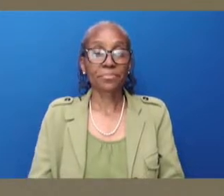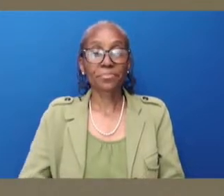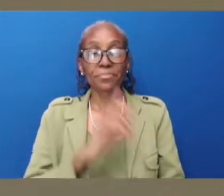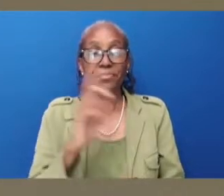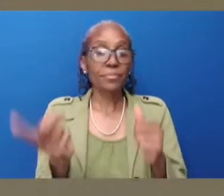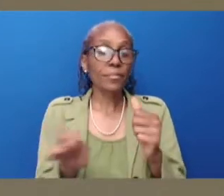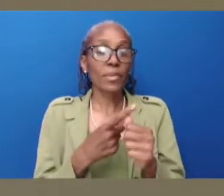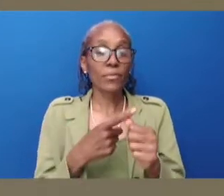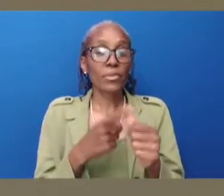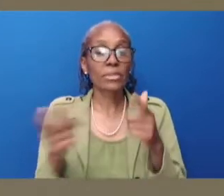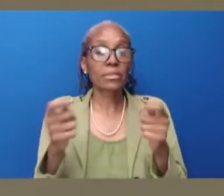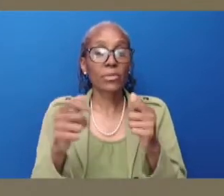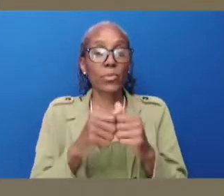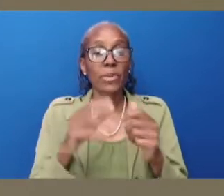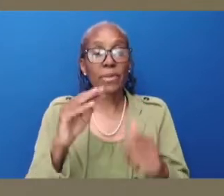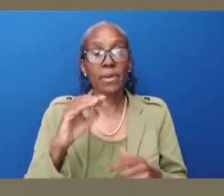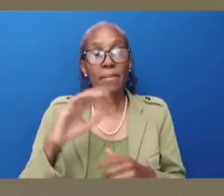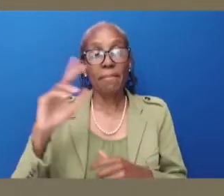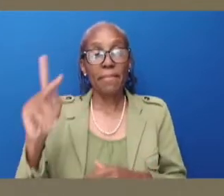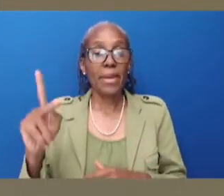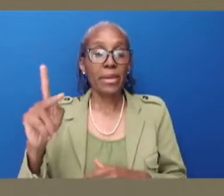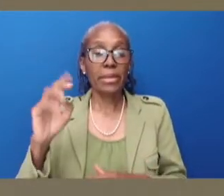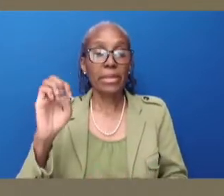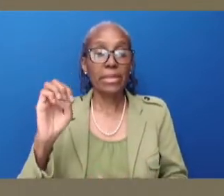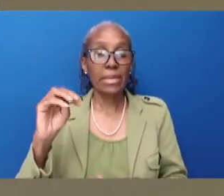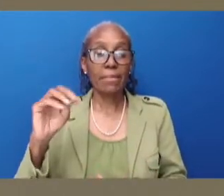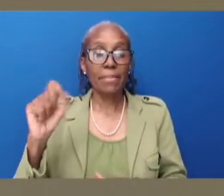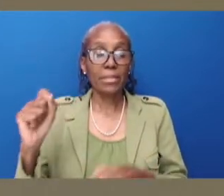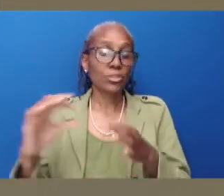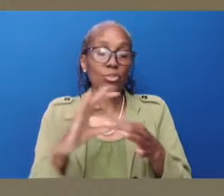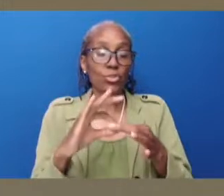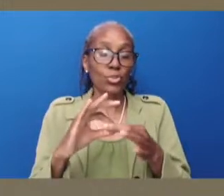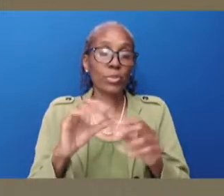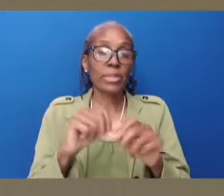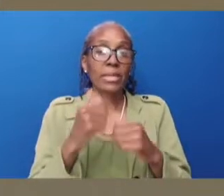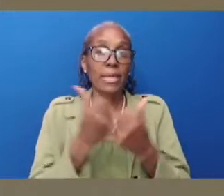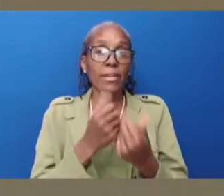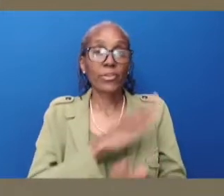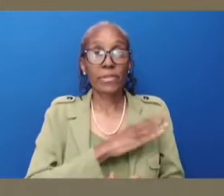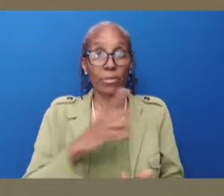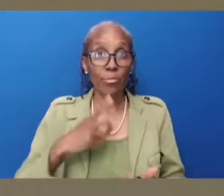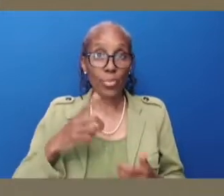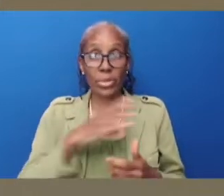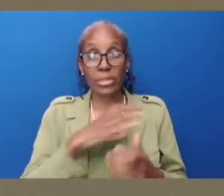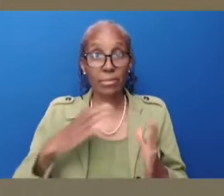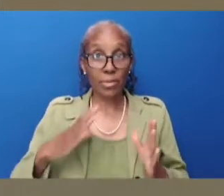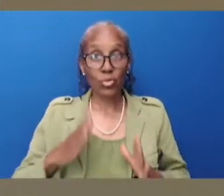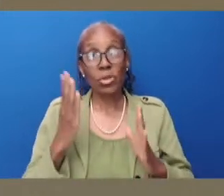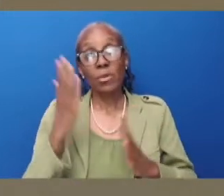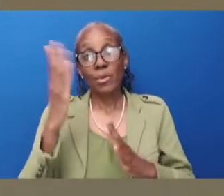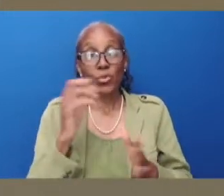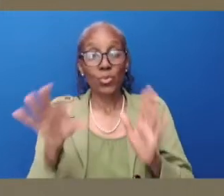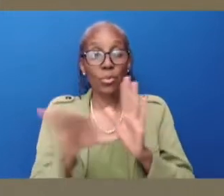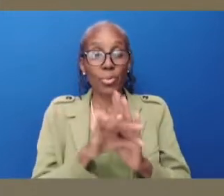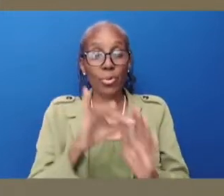APPOINTMENTS.